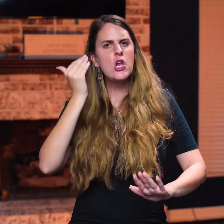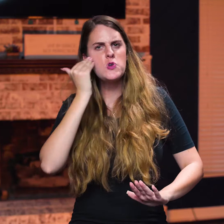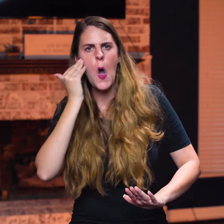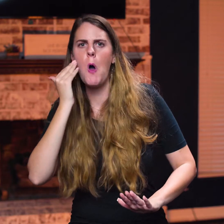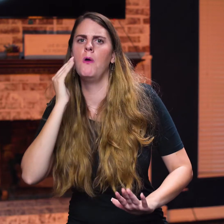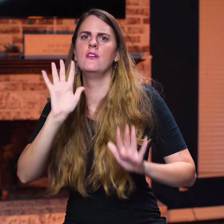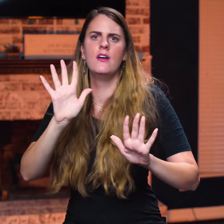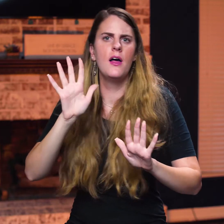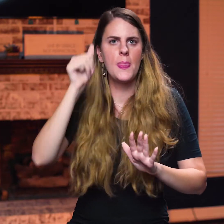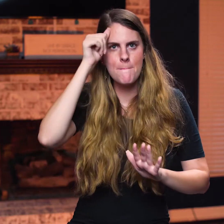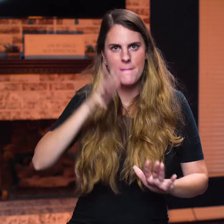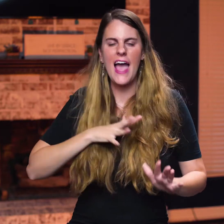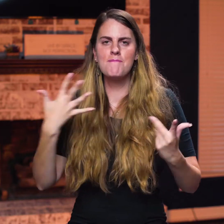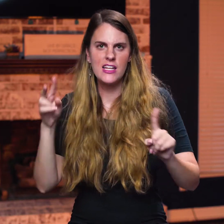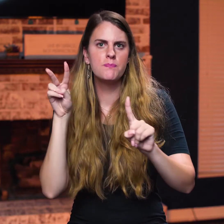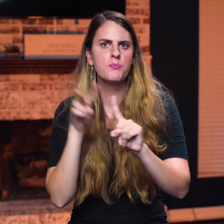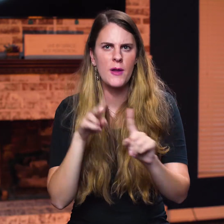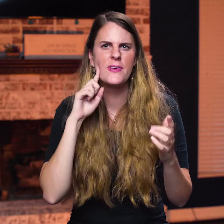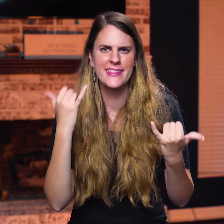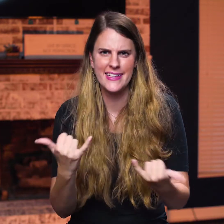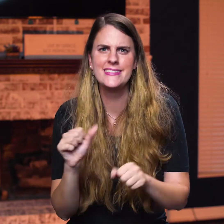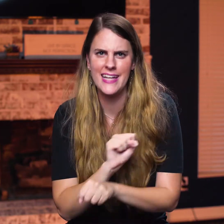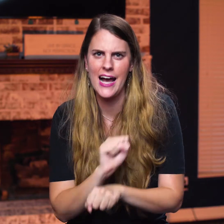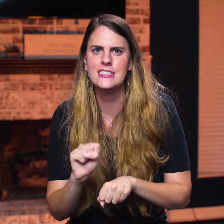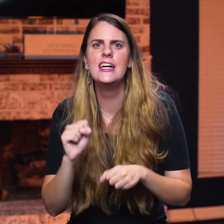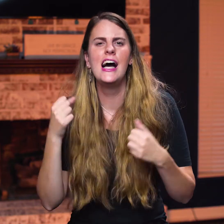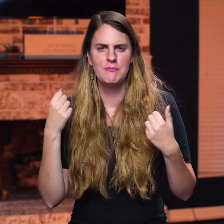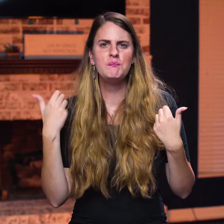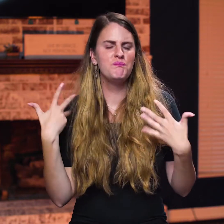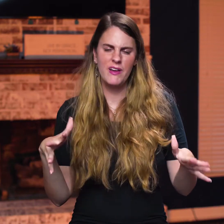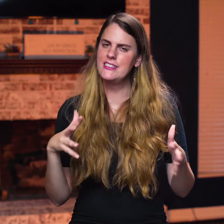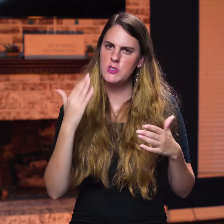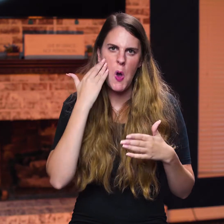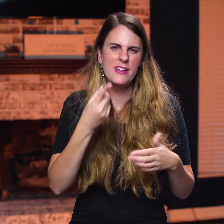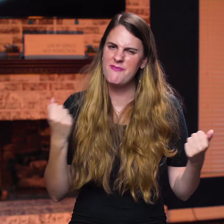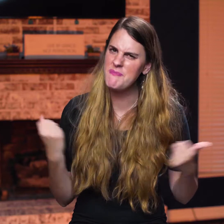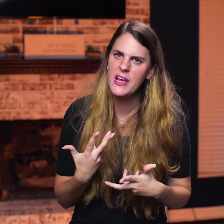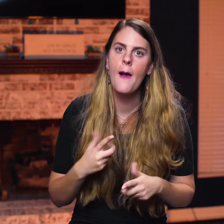He knows the man He appointed for this task is given to fear.